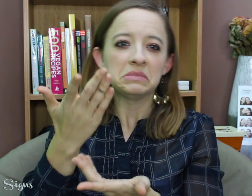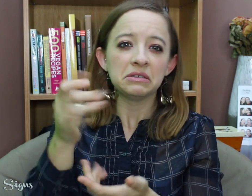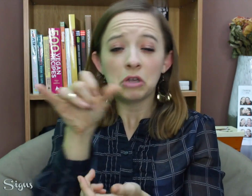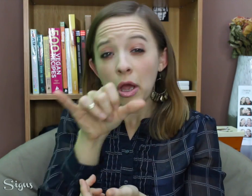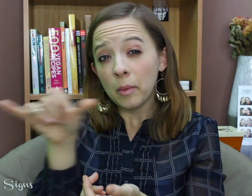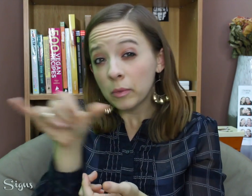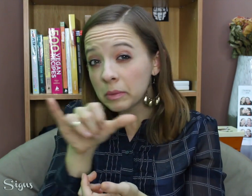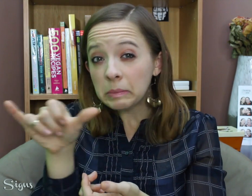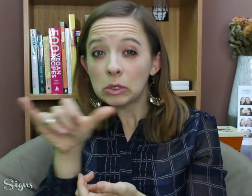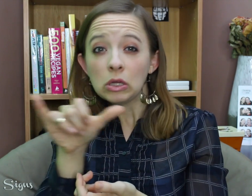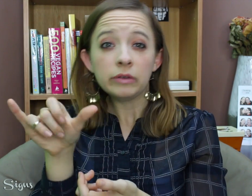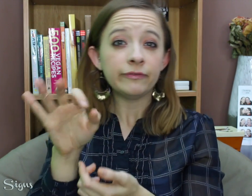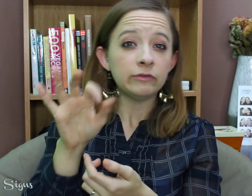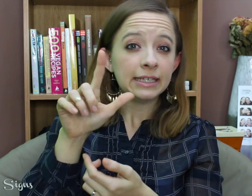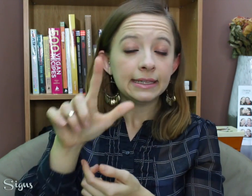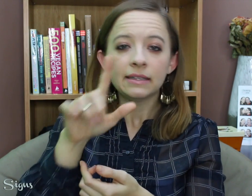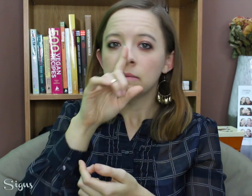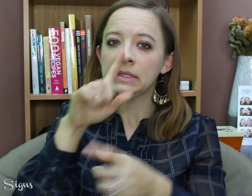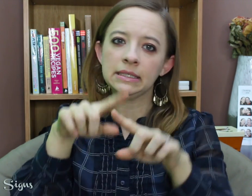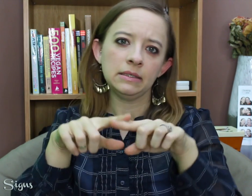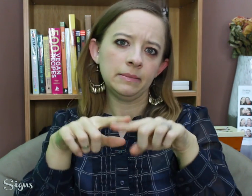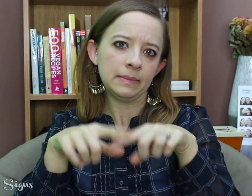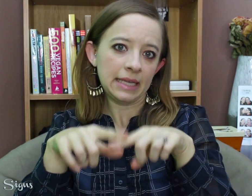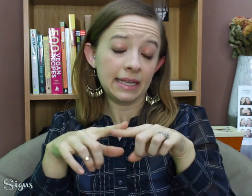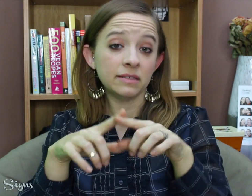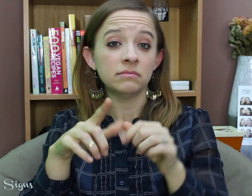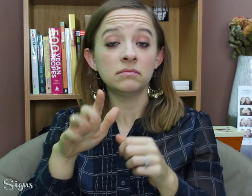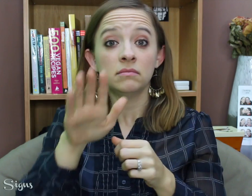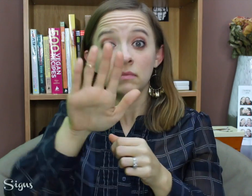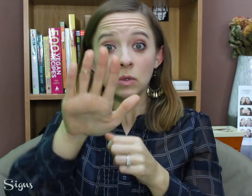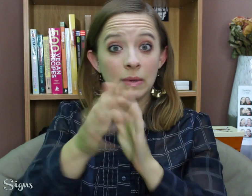college, you know secondary is pretty comparable to freelance, but again